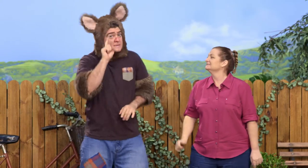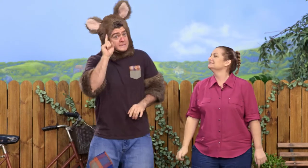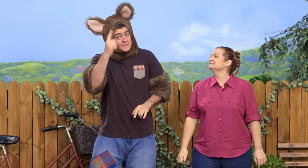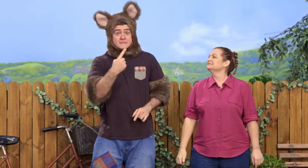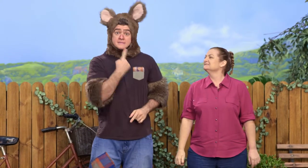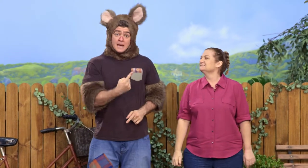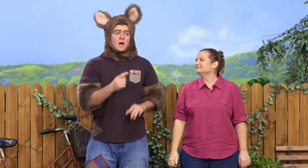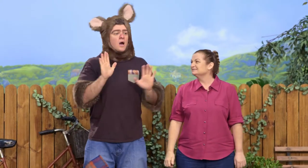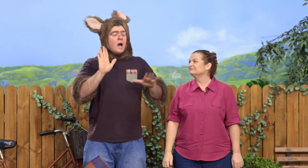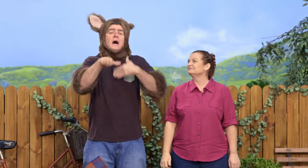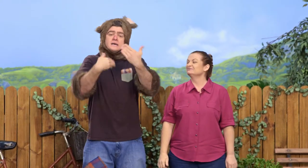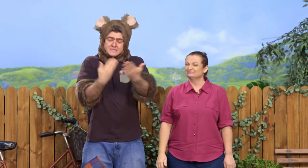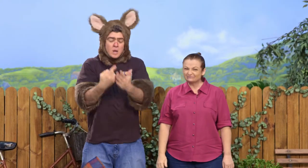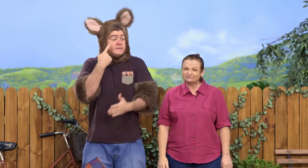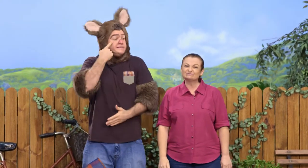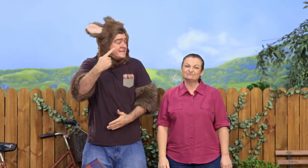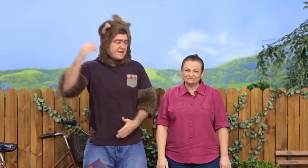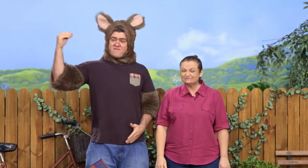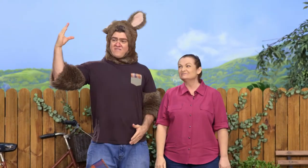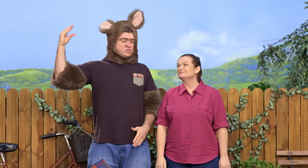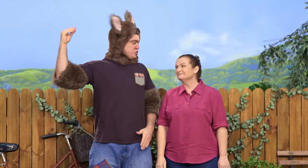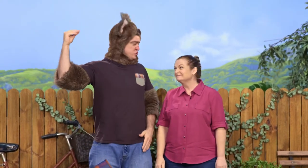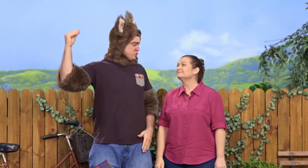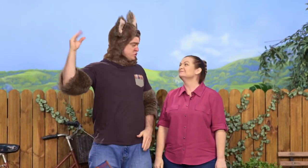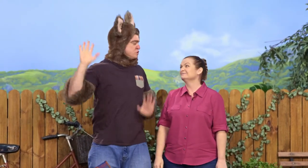Remember, Skip said we have to wait until we see the flashing light.